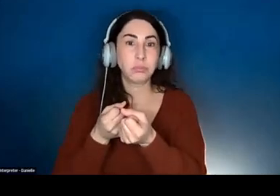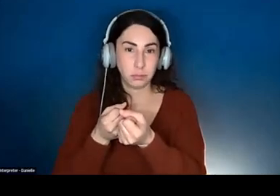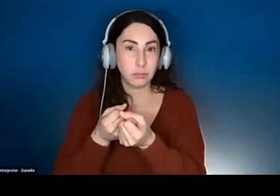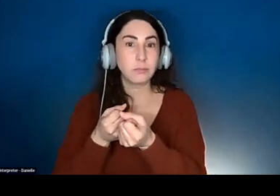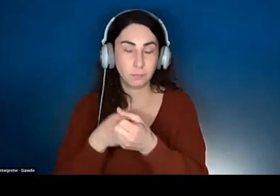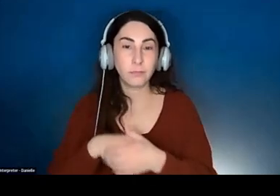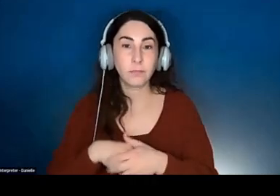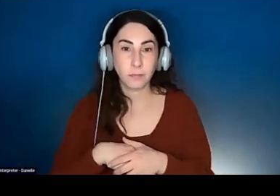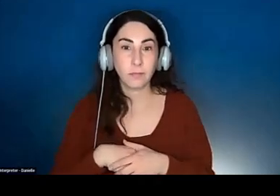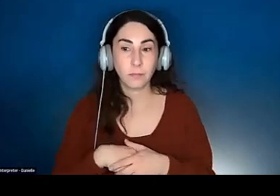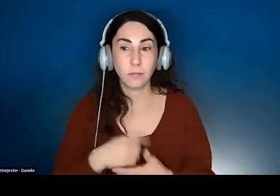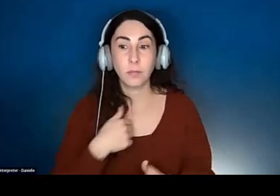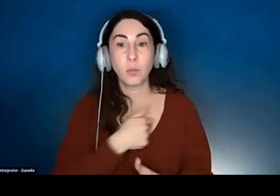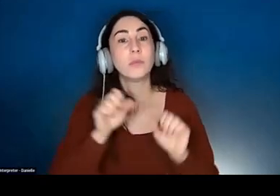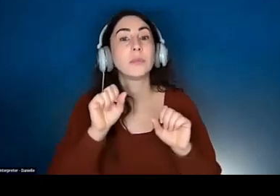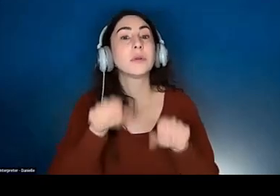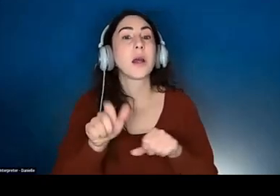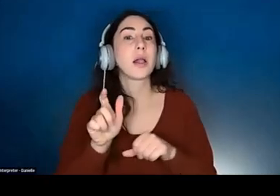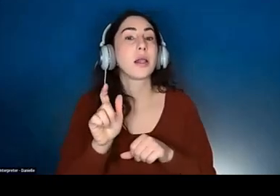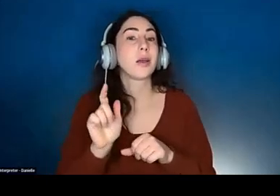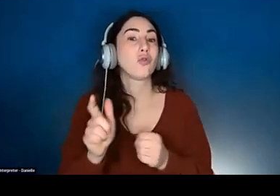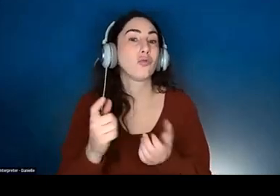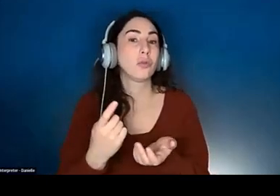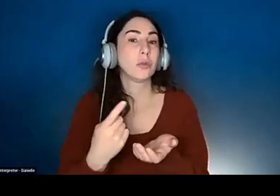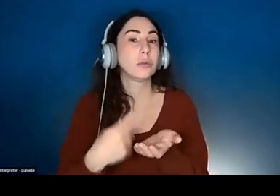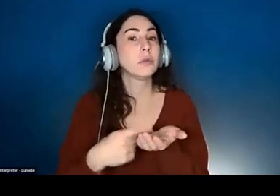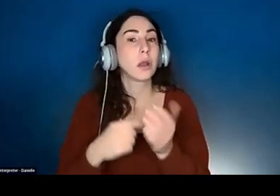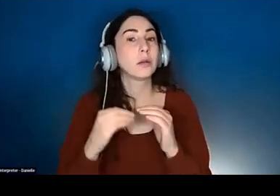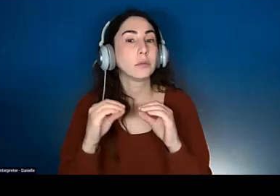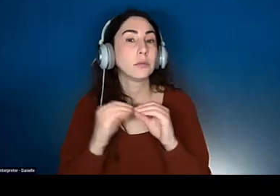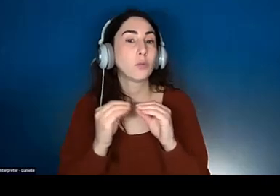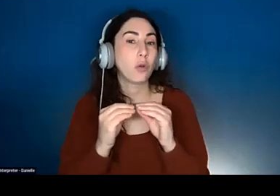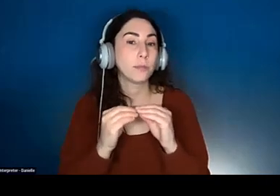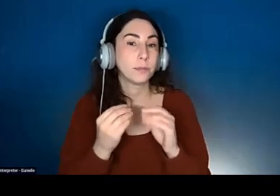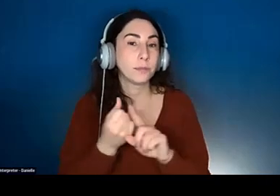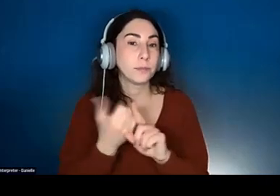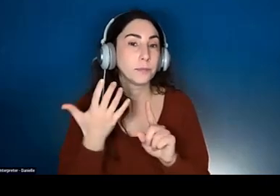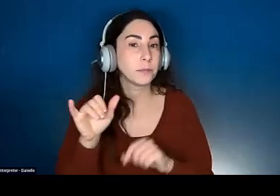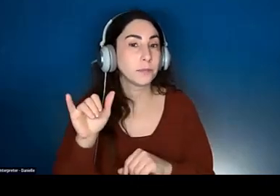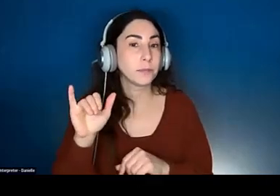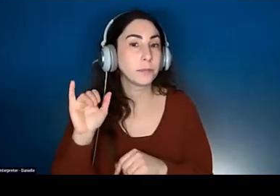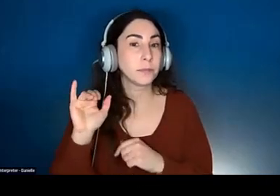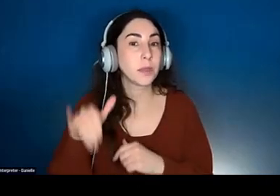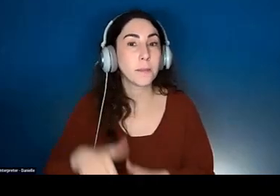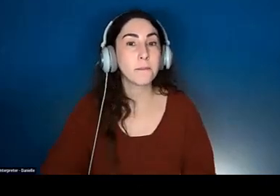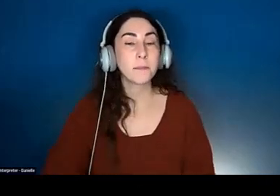can talk about later in the presentation about what